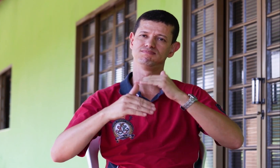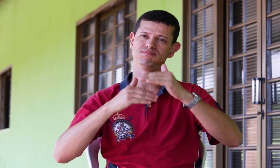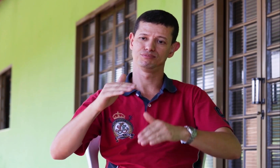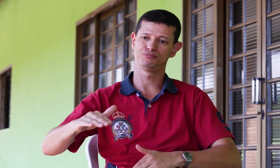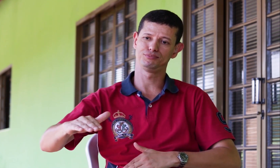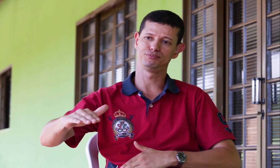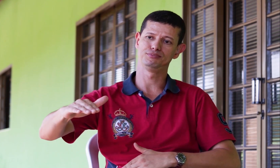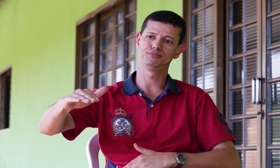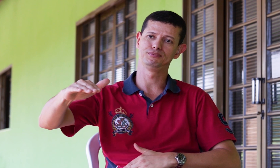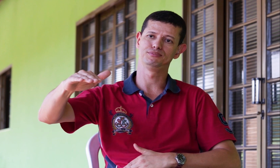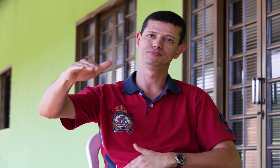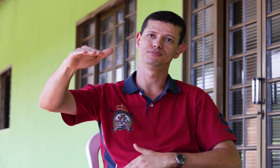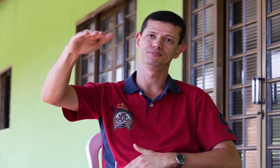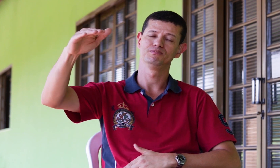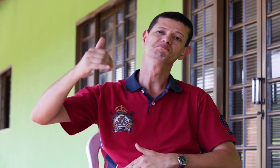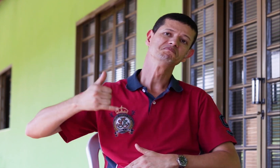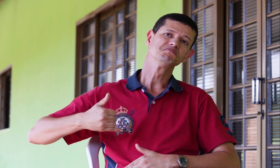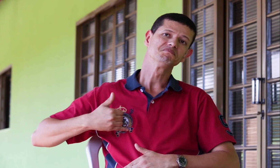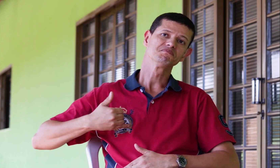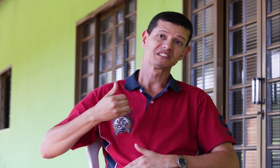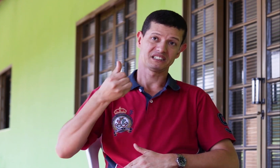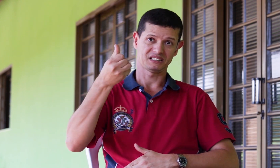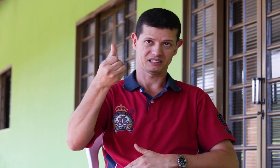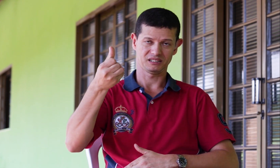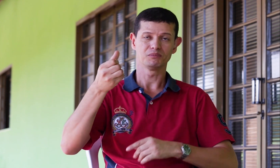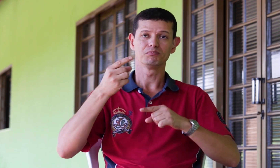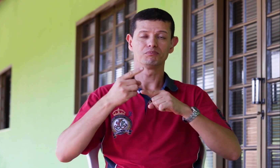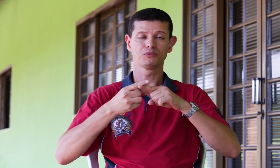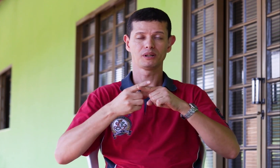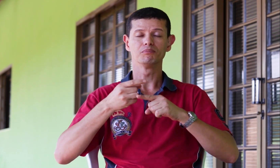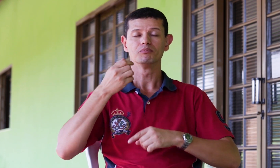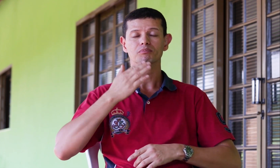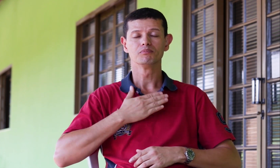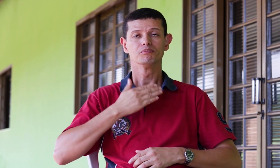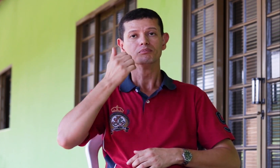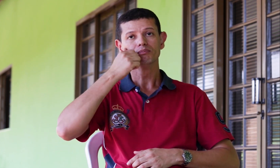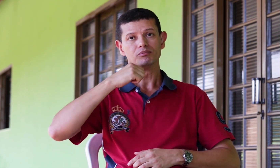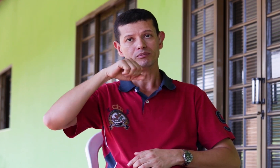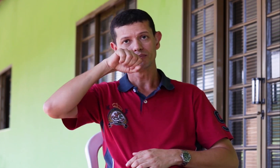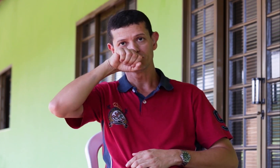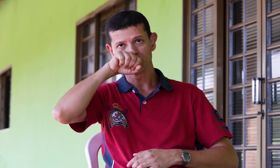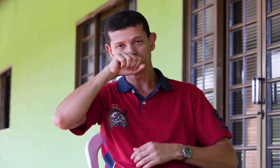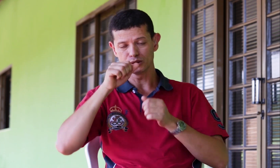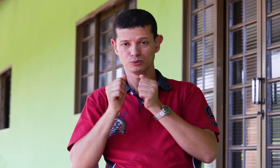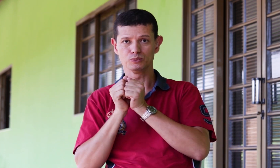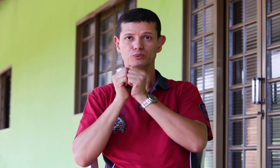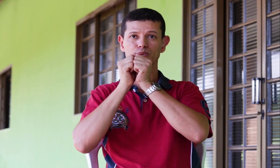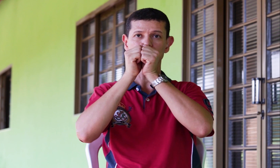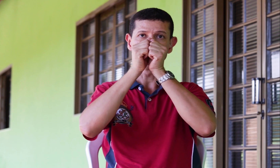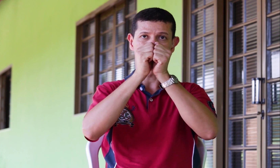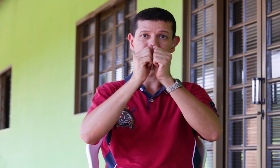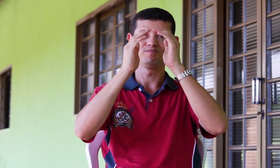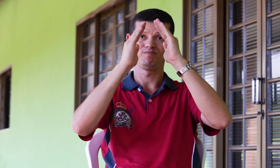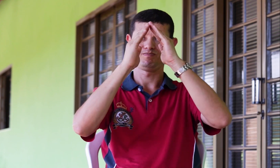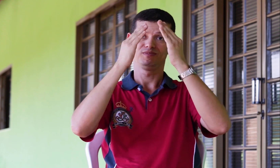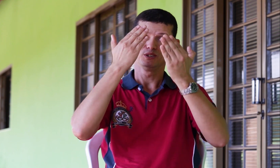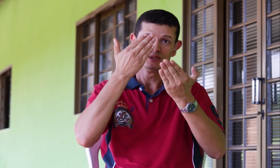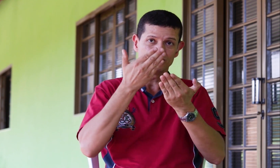I grew up… When I was 6 years old, my mother took me to a school.